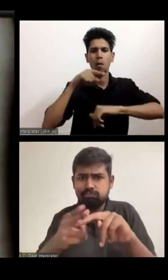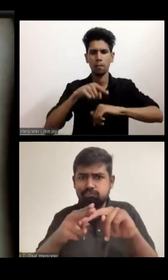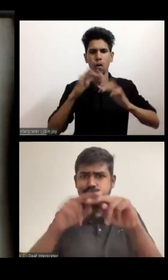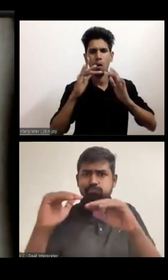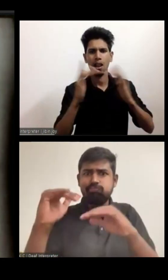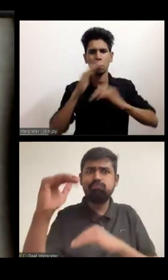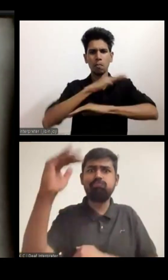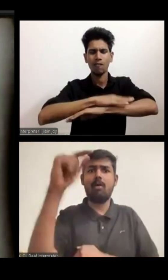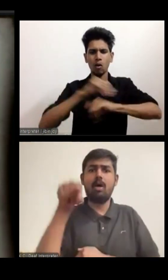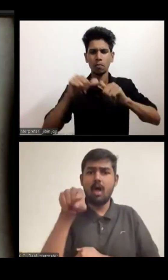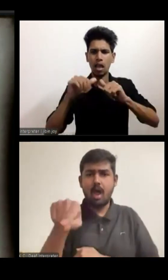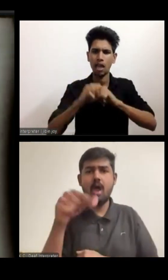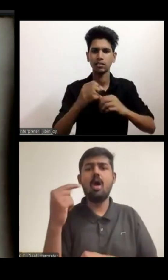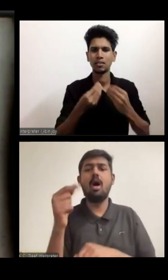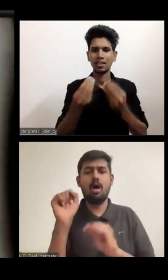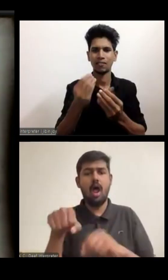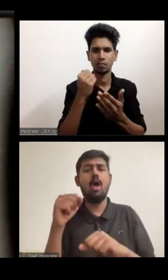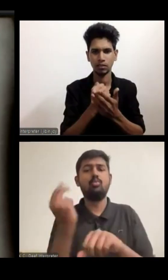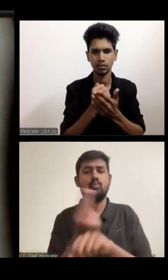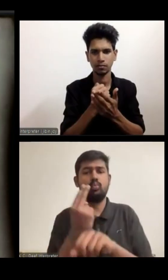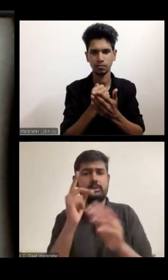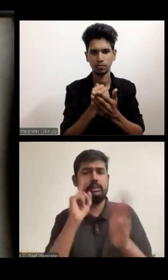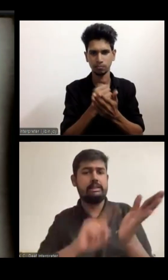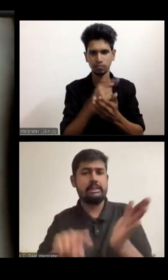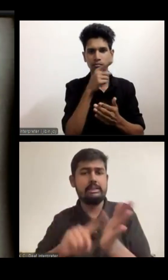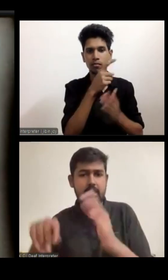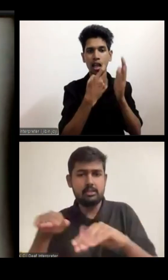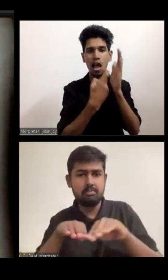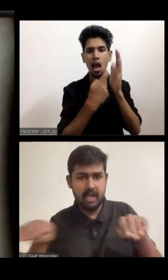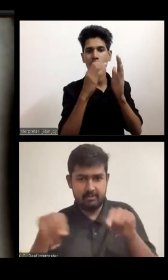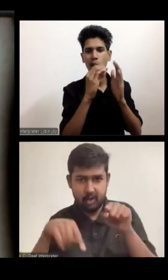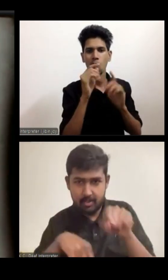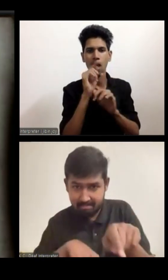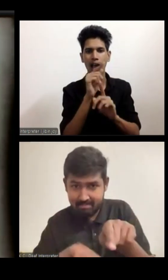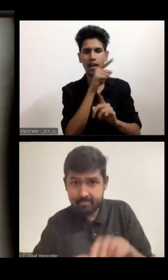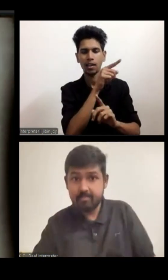The return on investment... If they are spending X amount of money... Today... To make the app accessible... They don't know...